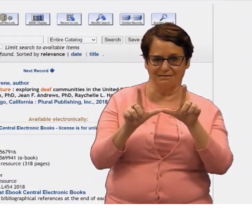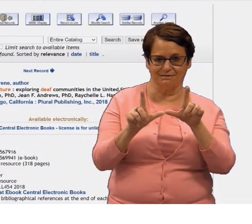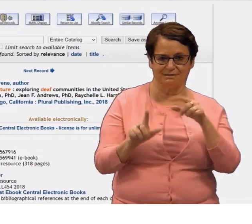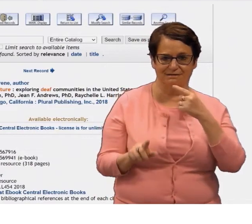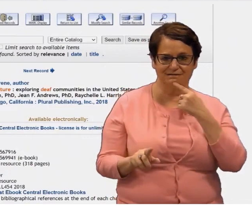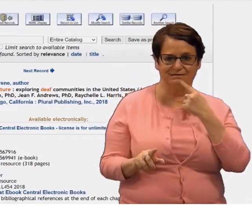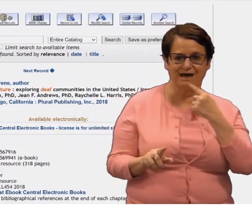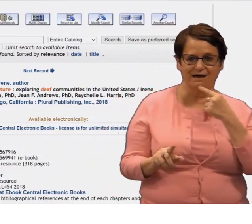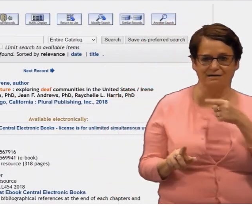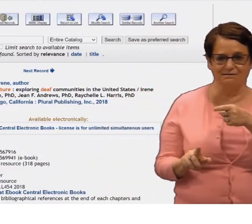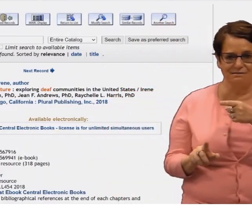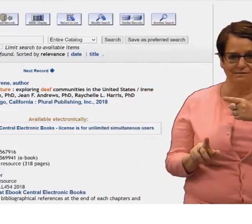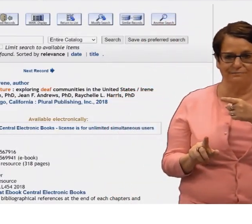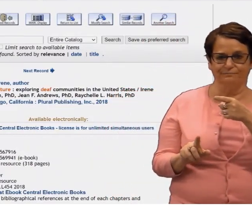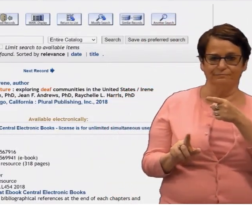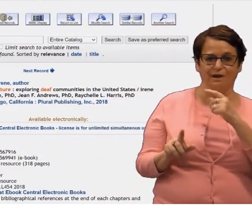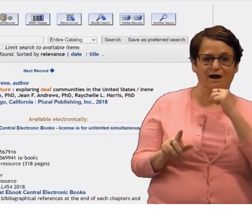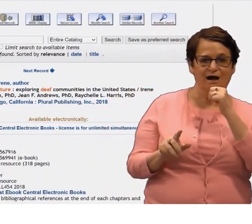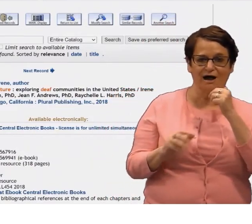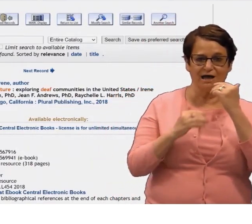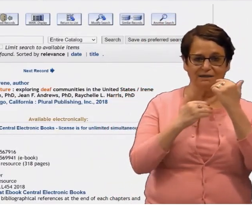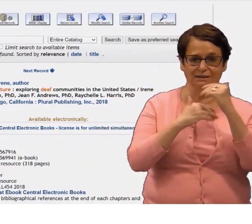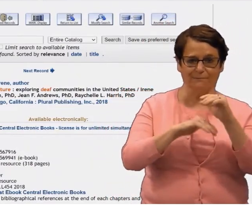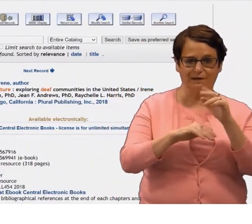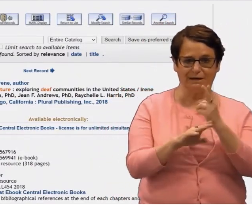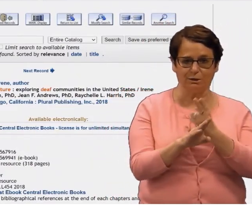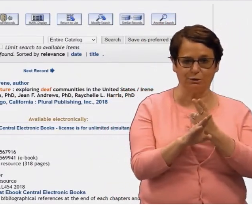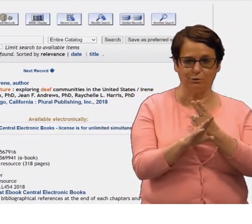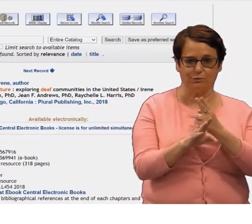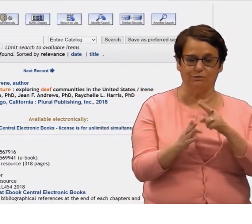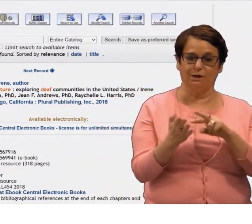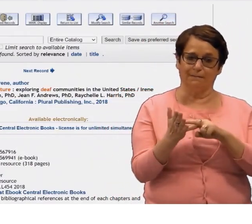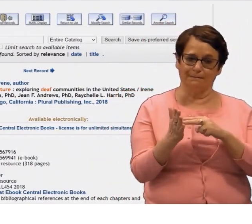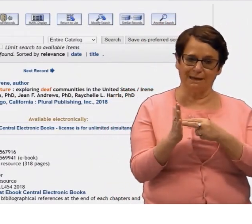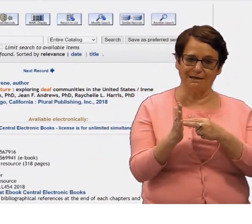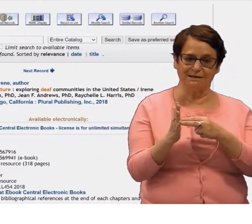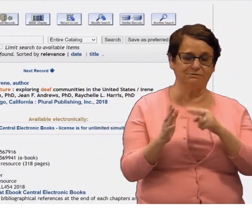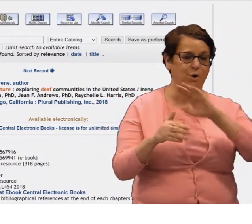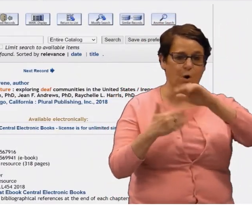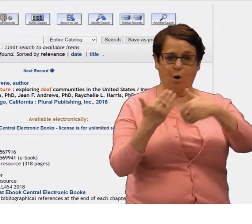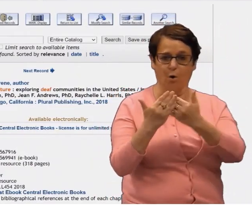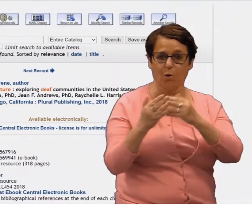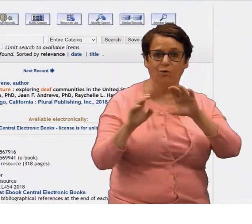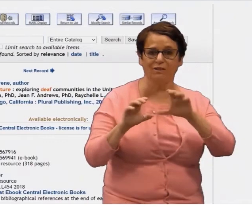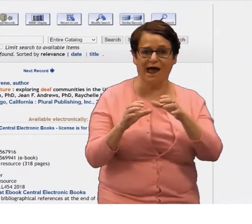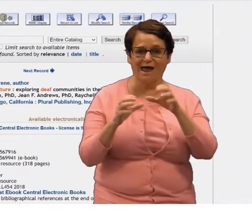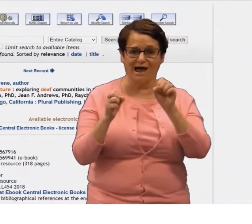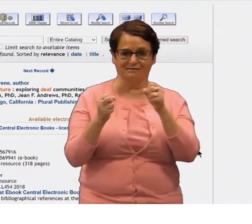Also, I want you to look at the license right here. It says Unlimited Users.